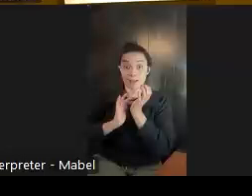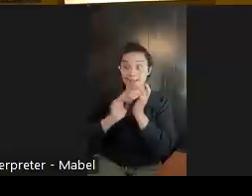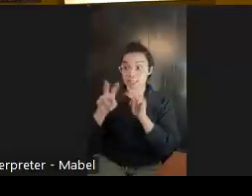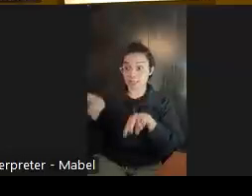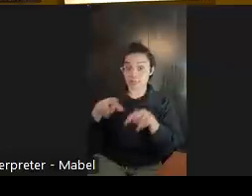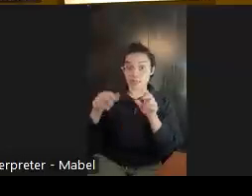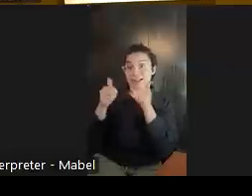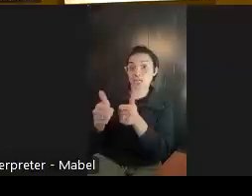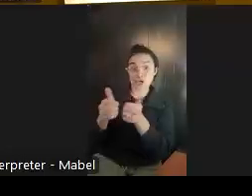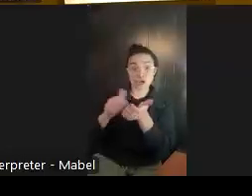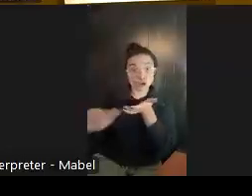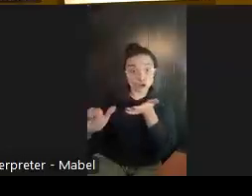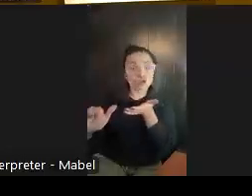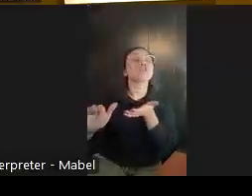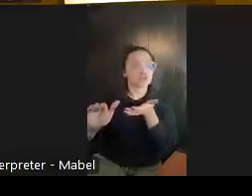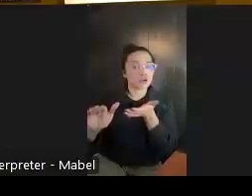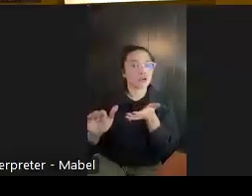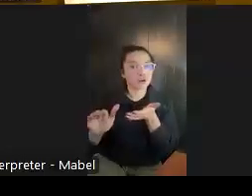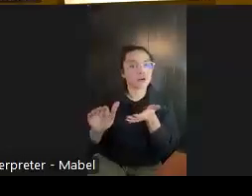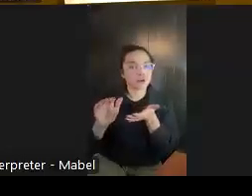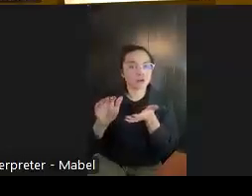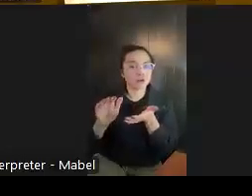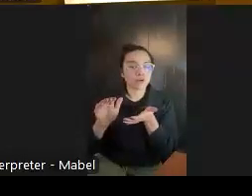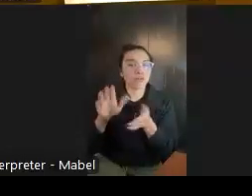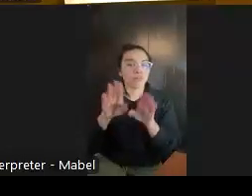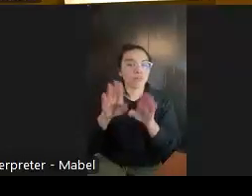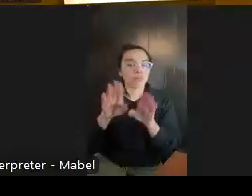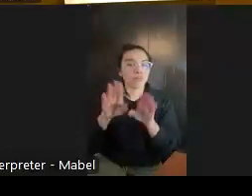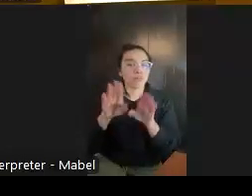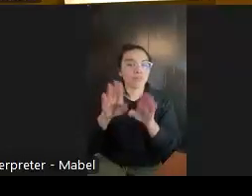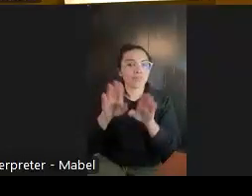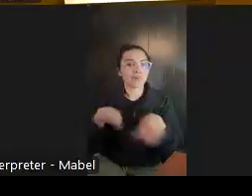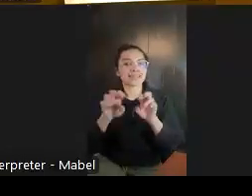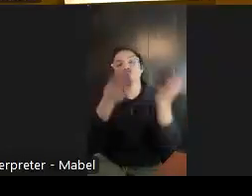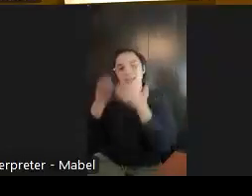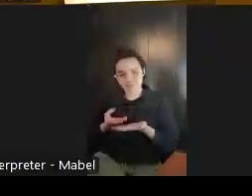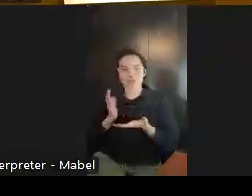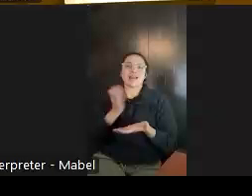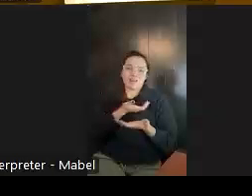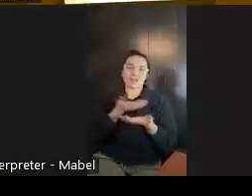helping to transport families down to our service so that families can be seen in our Urgent Care